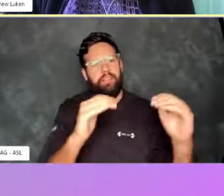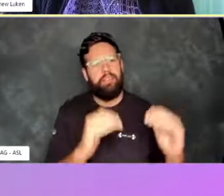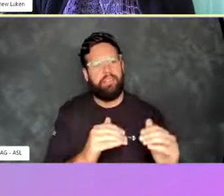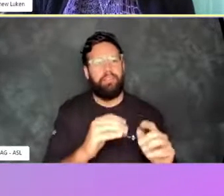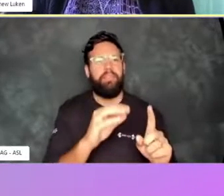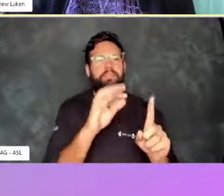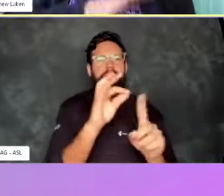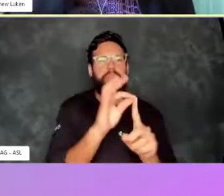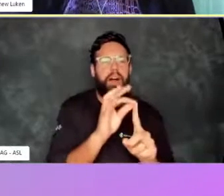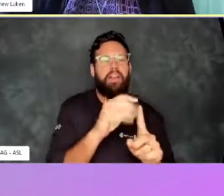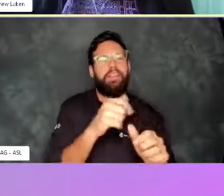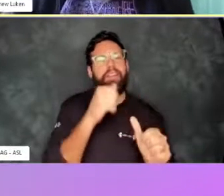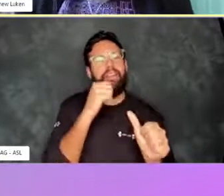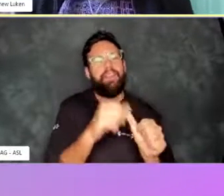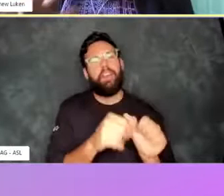should be communicated,